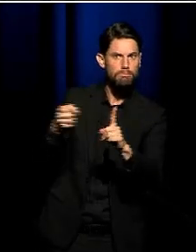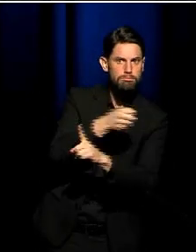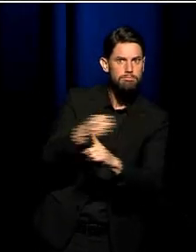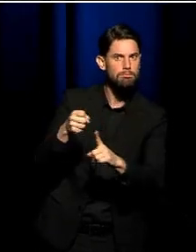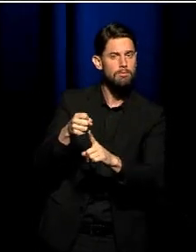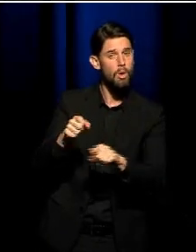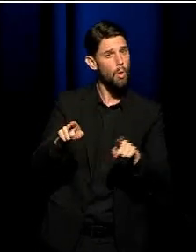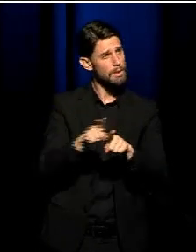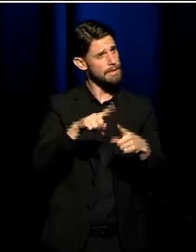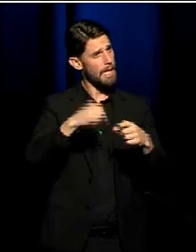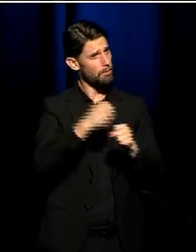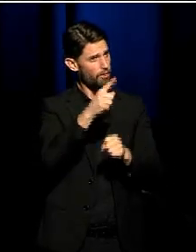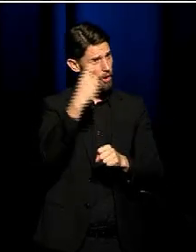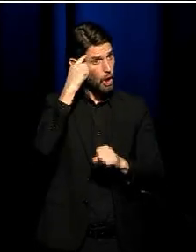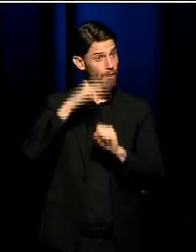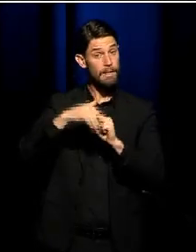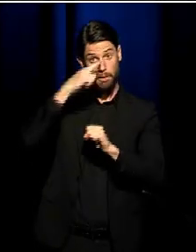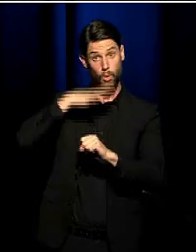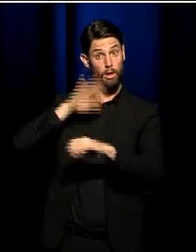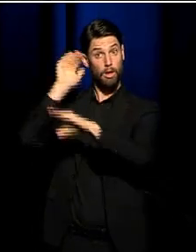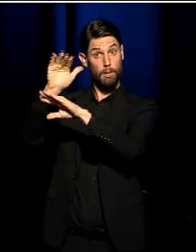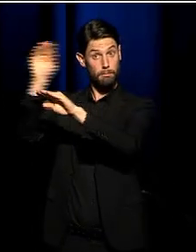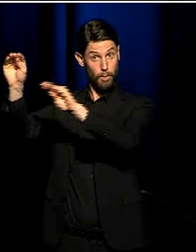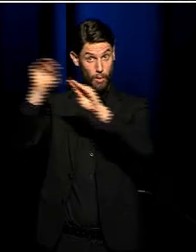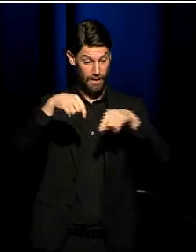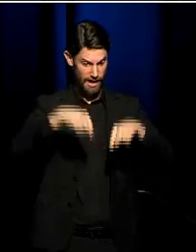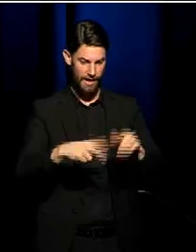visas have been criticised as discriminatory, including the focus on